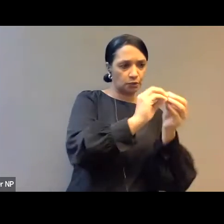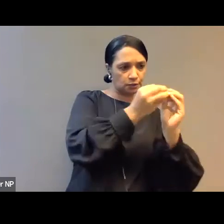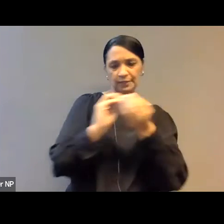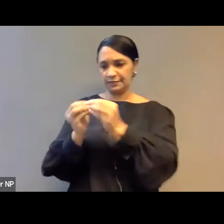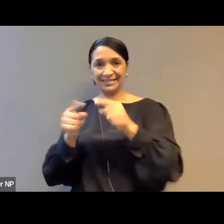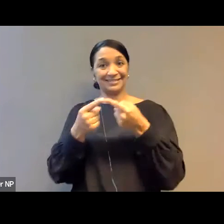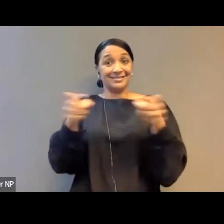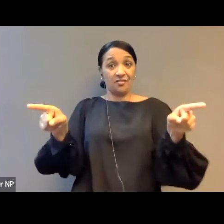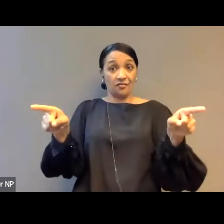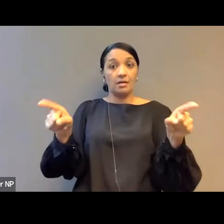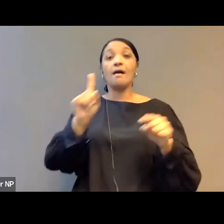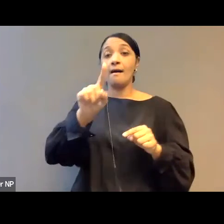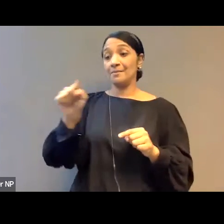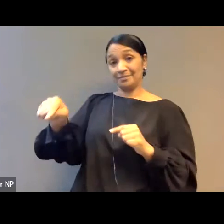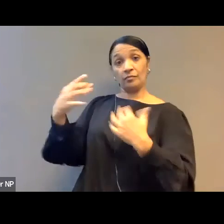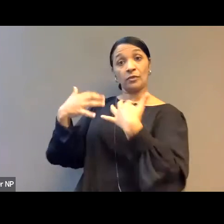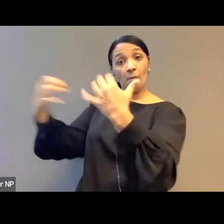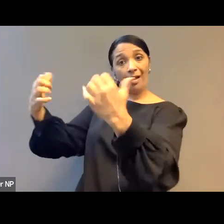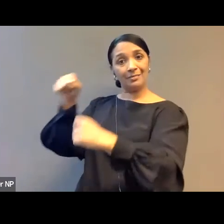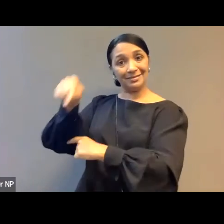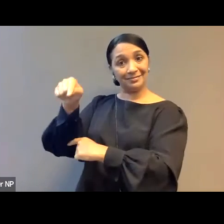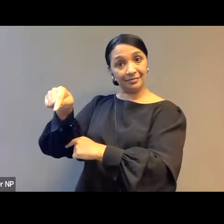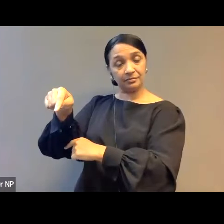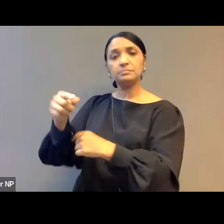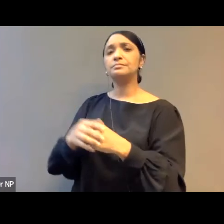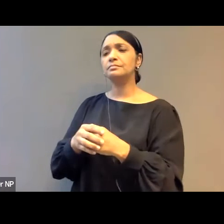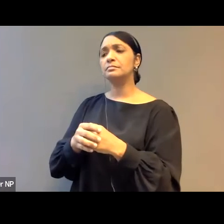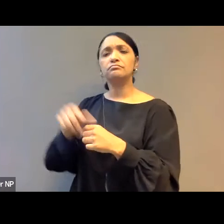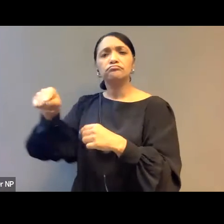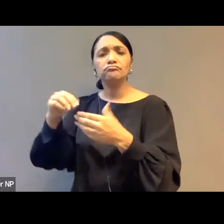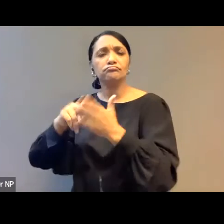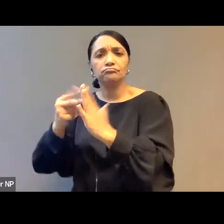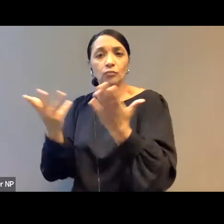In the European Parliament, this means that (this is the step we are in)